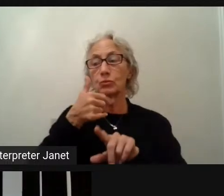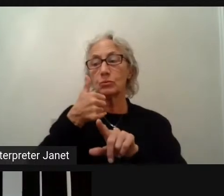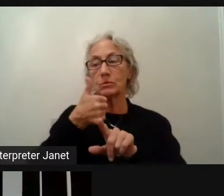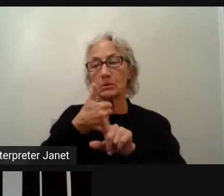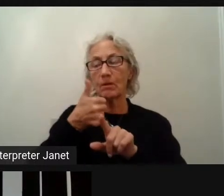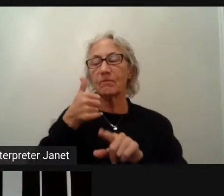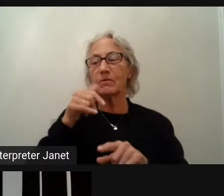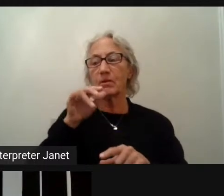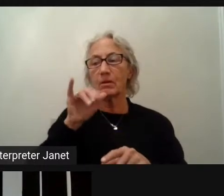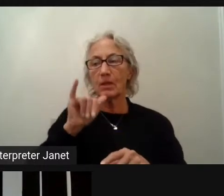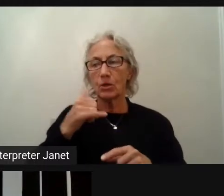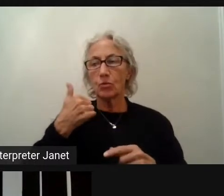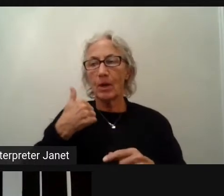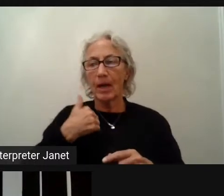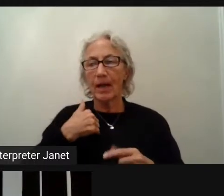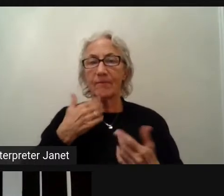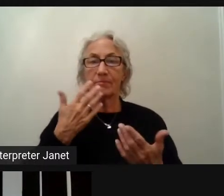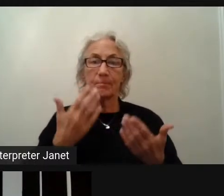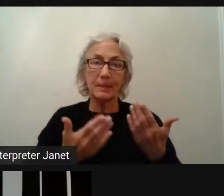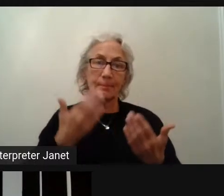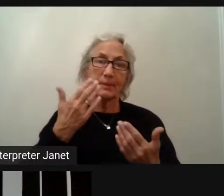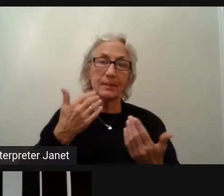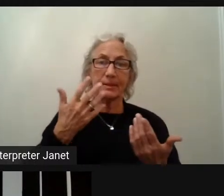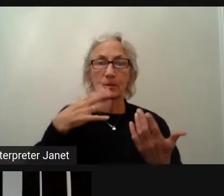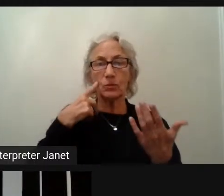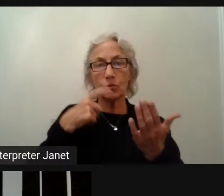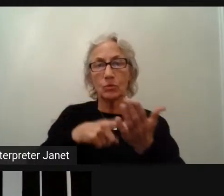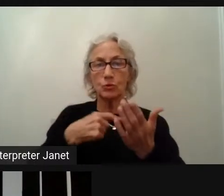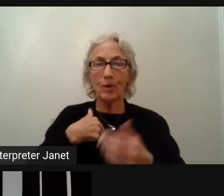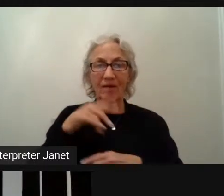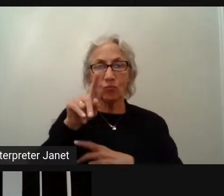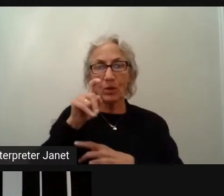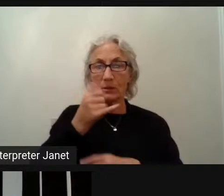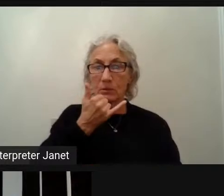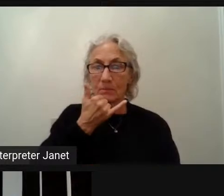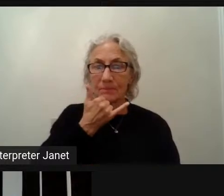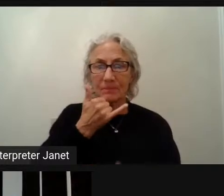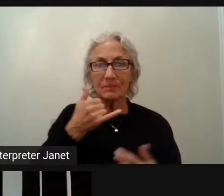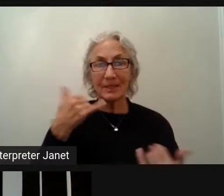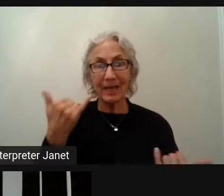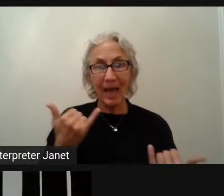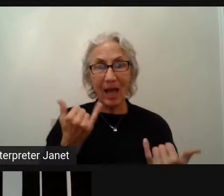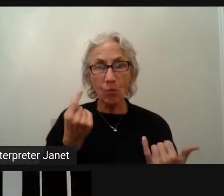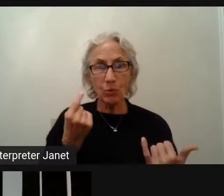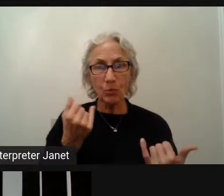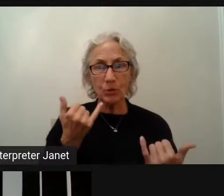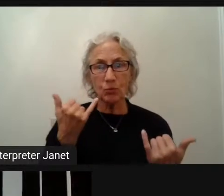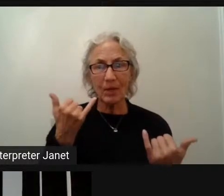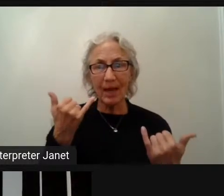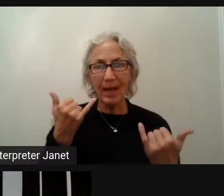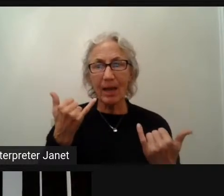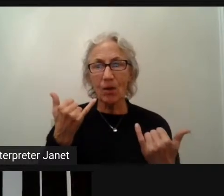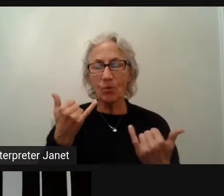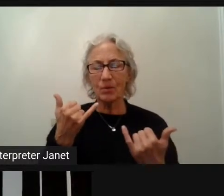now? But this is one of those tools when the only problem that you will have is in the worst case we have 100 errors. What